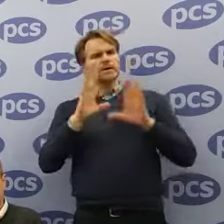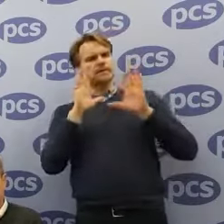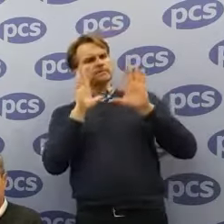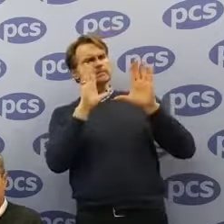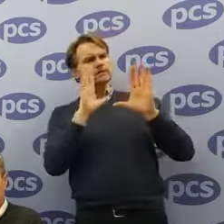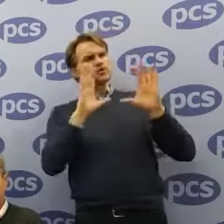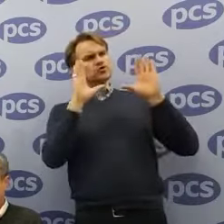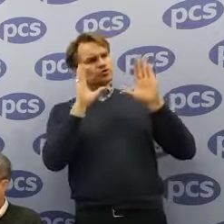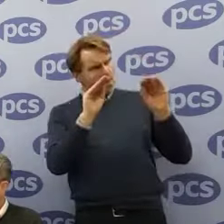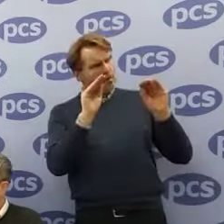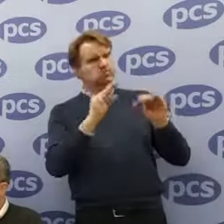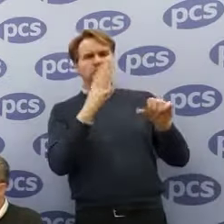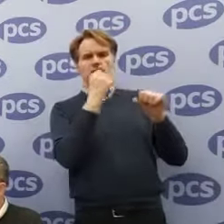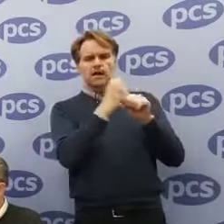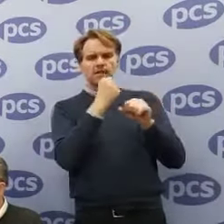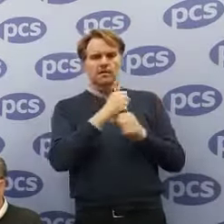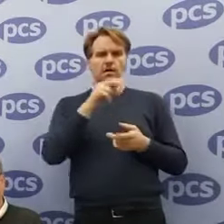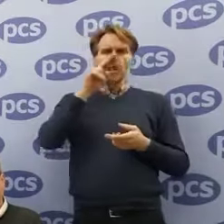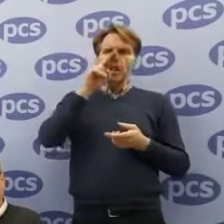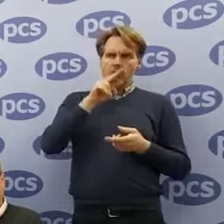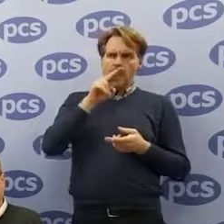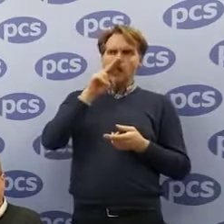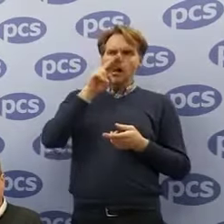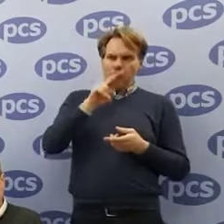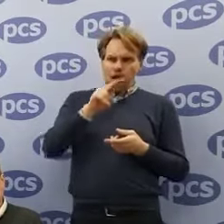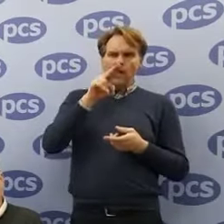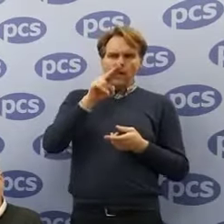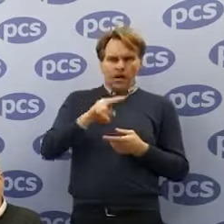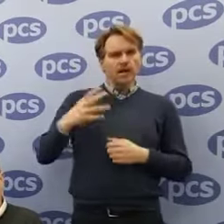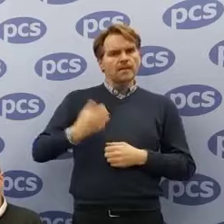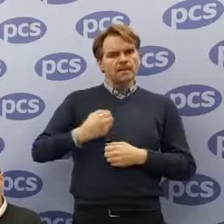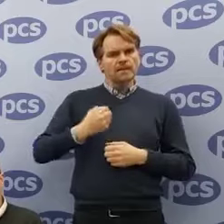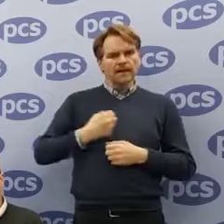have suffered now for a decade or more and the reason for that is that we